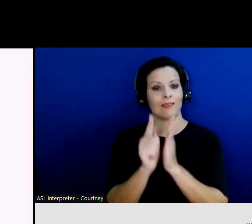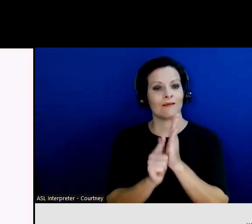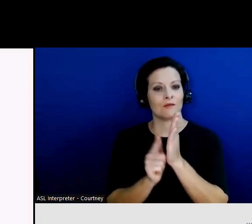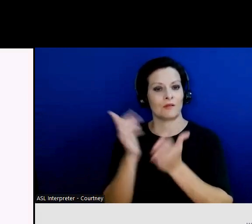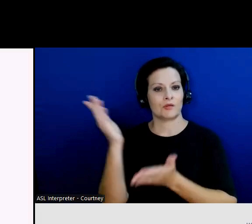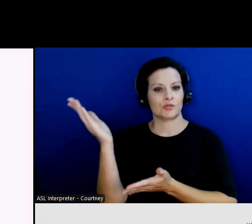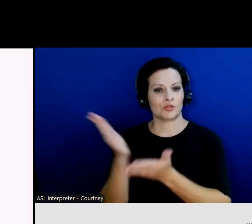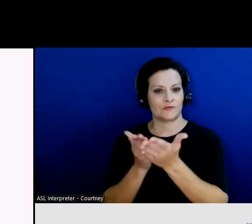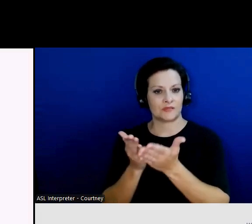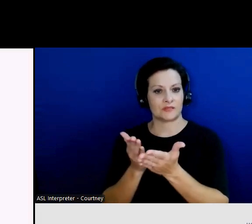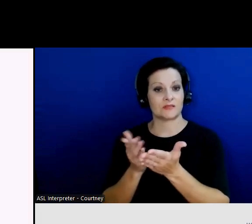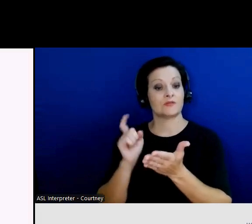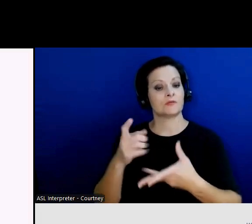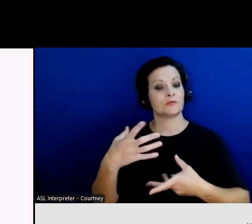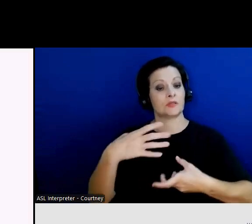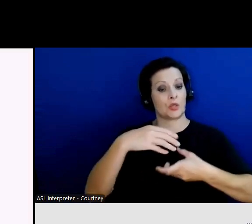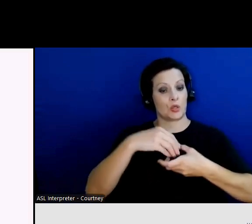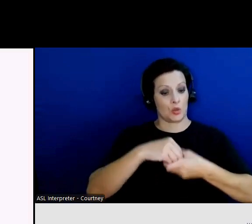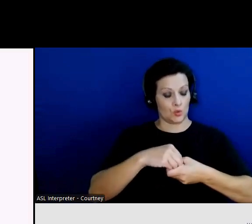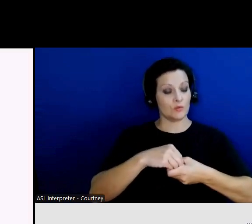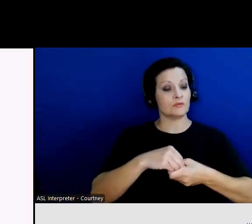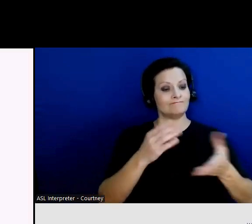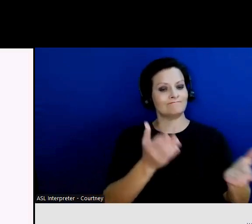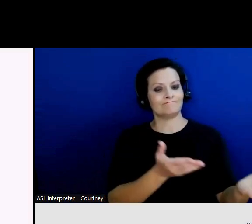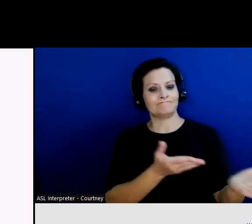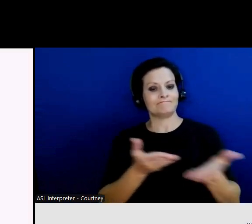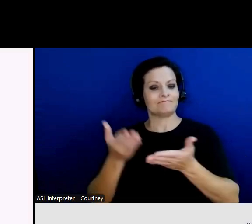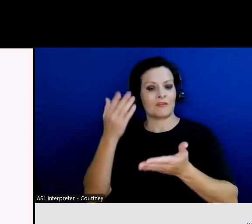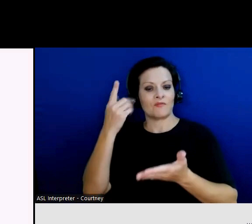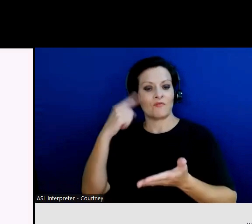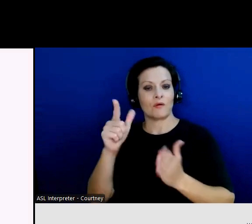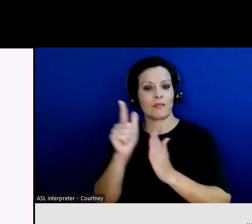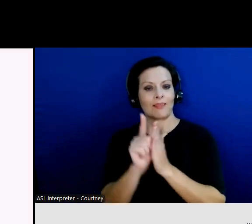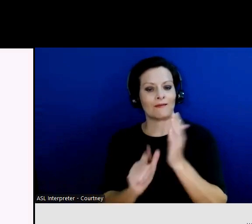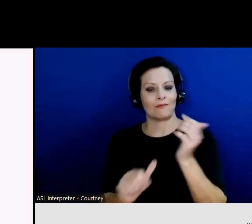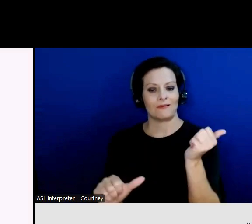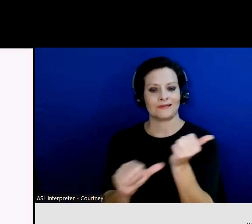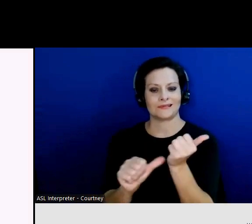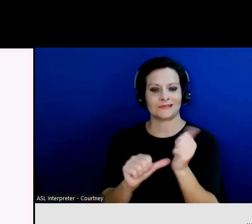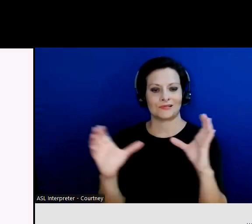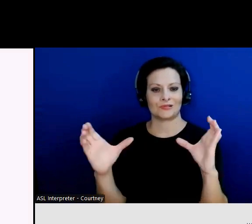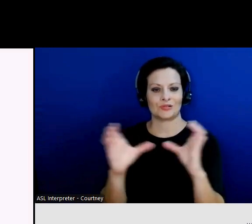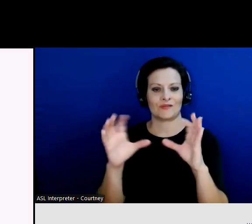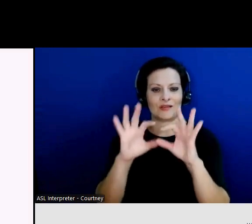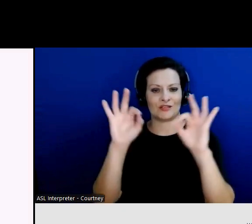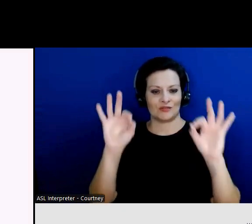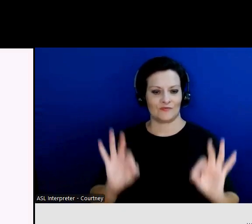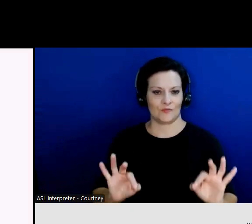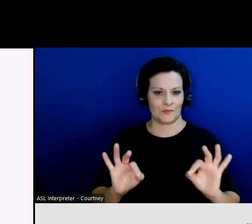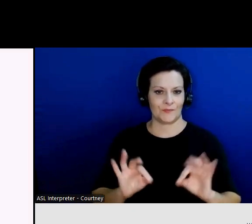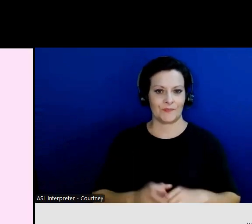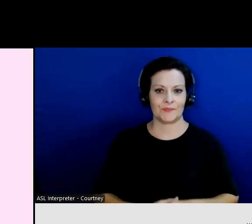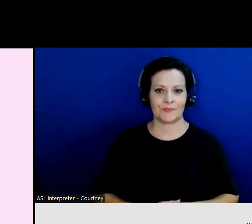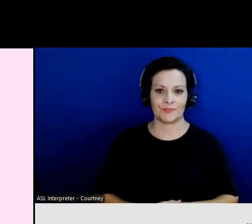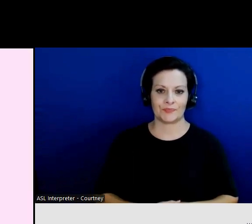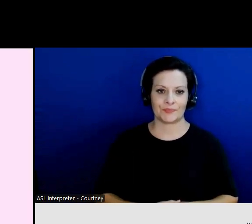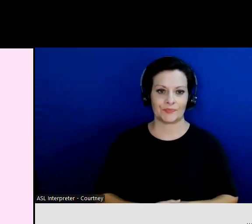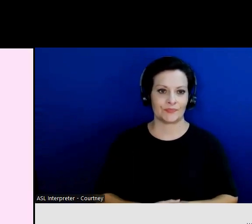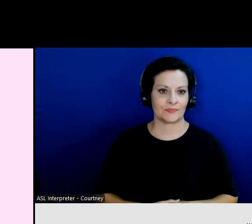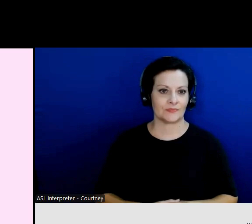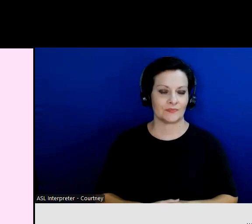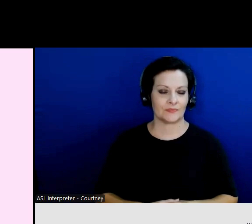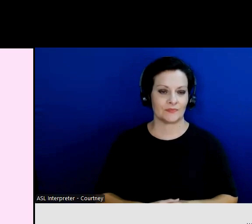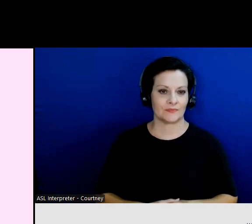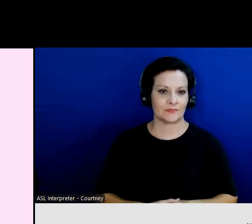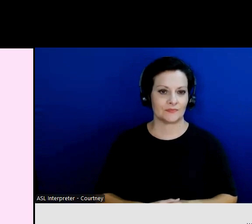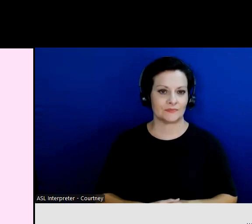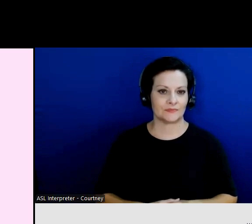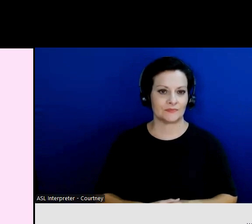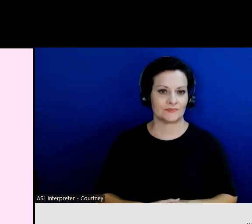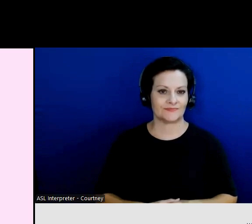include the “Delivery of Legal Assistance Certification Form” in your application.